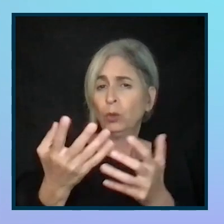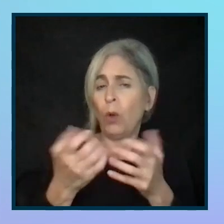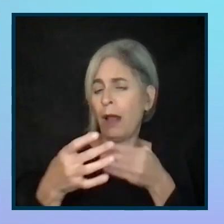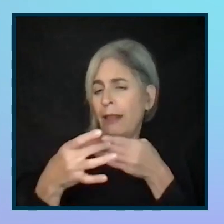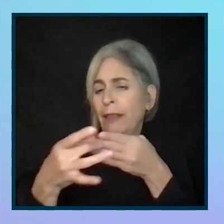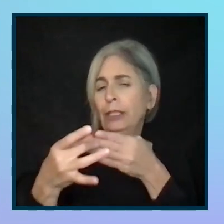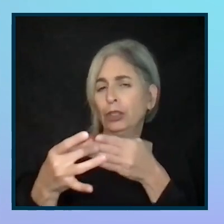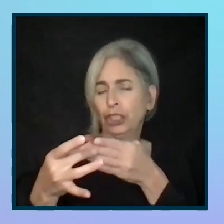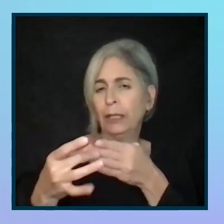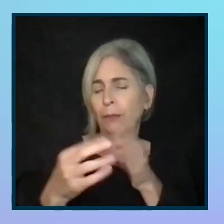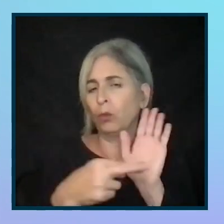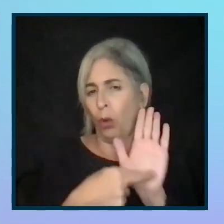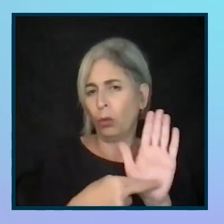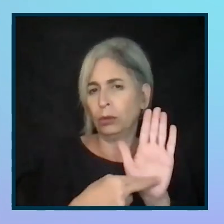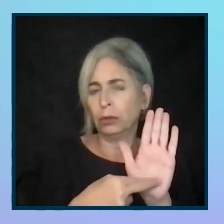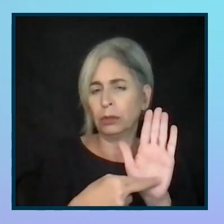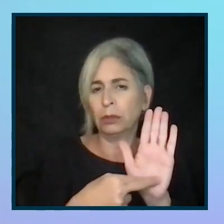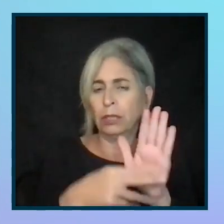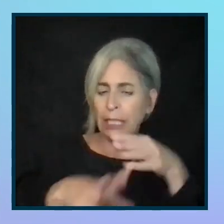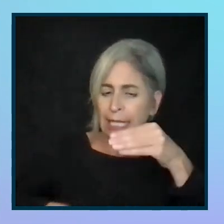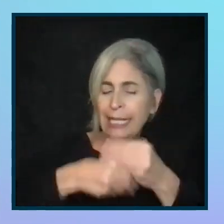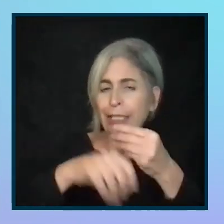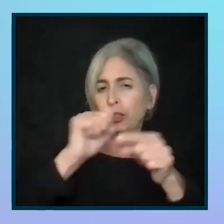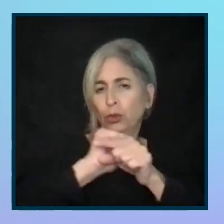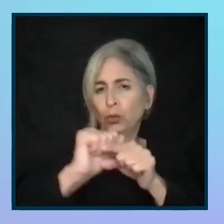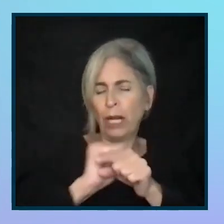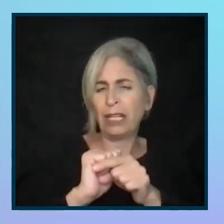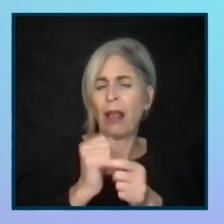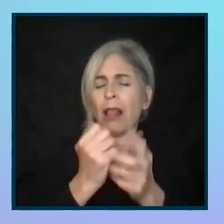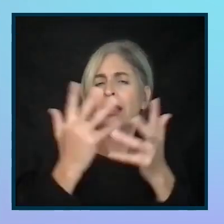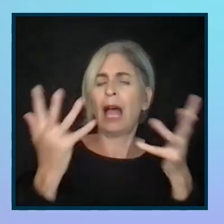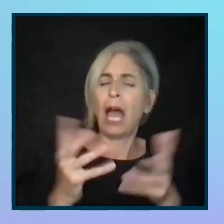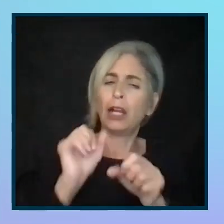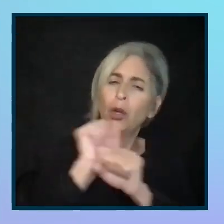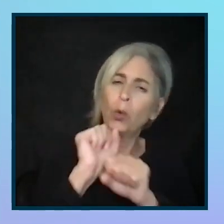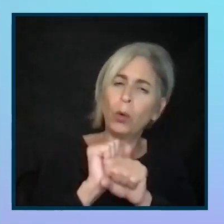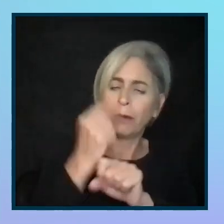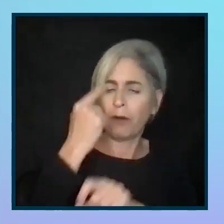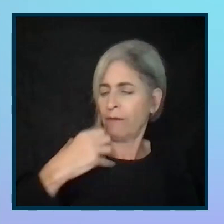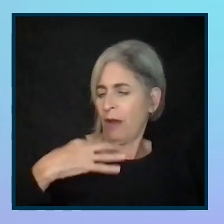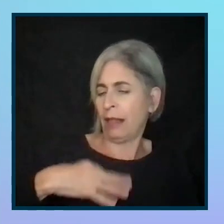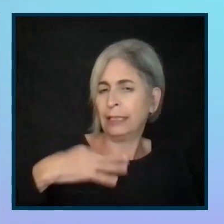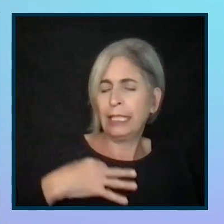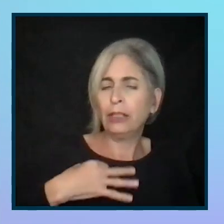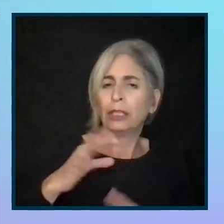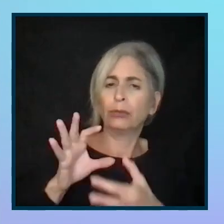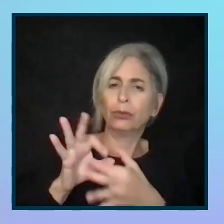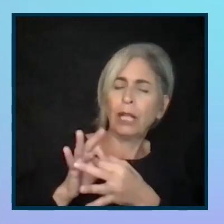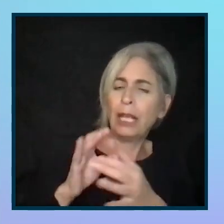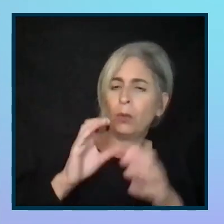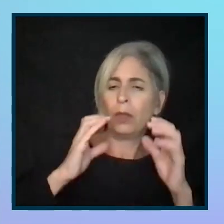And so there's additional training, a lot of empathy work with volunteering and customer interviews and such.